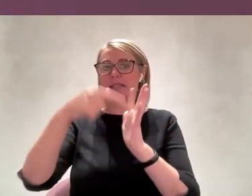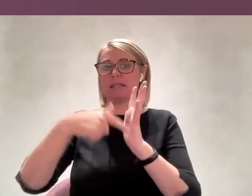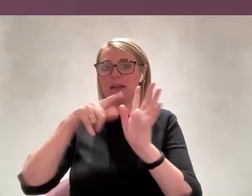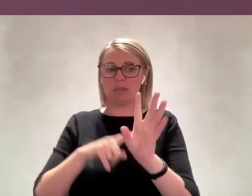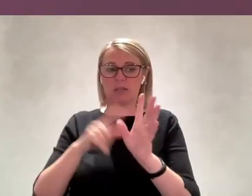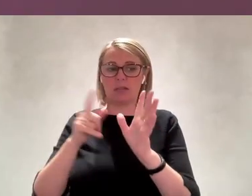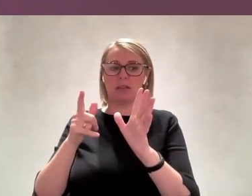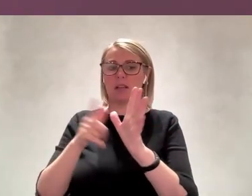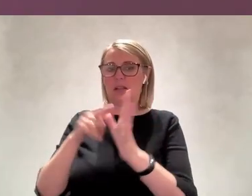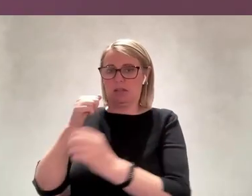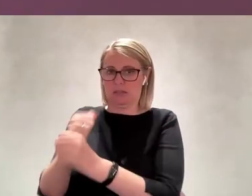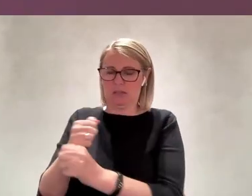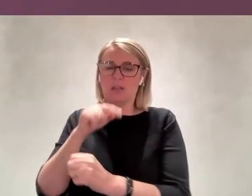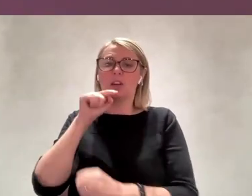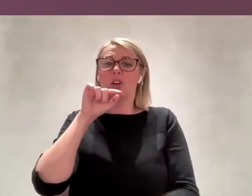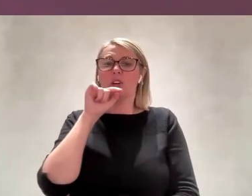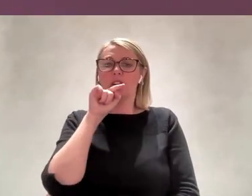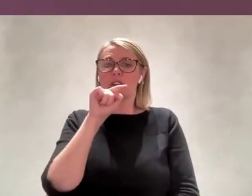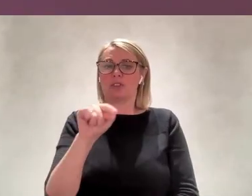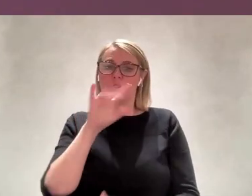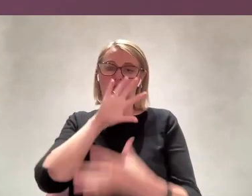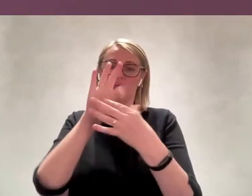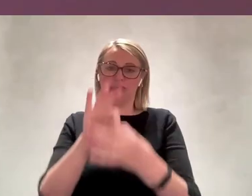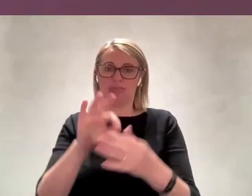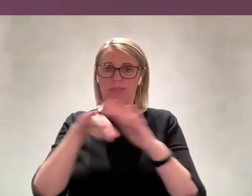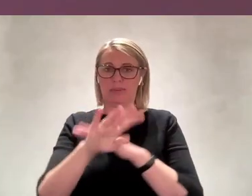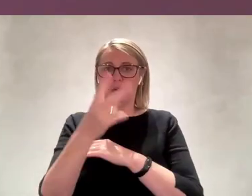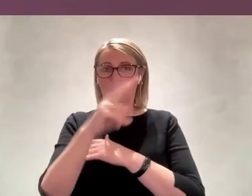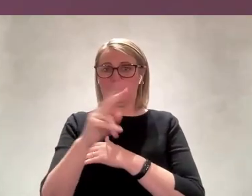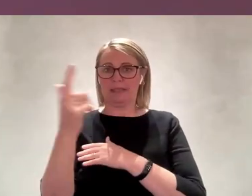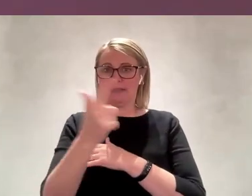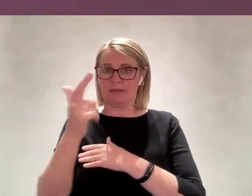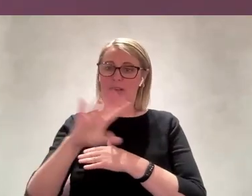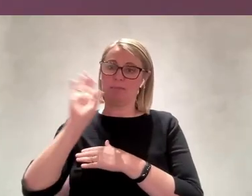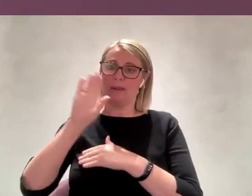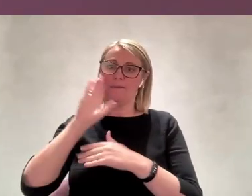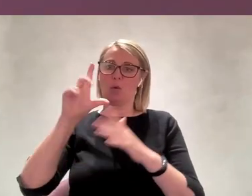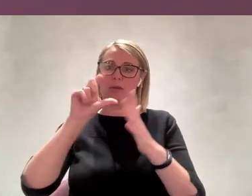Dave joined VAGO in 2017 after serving as CEO of